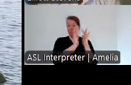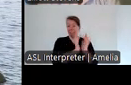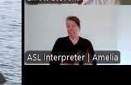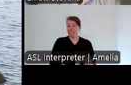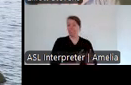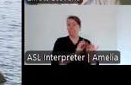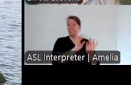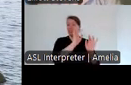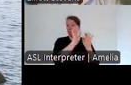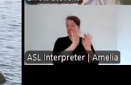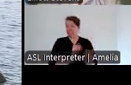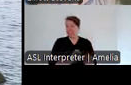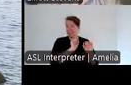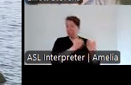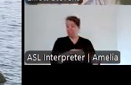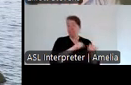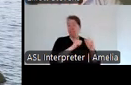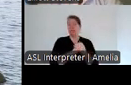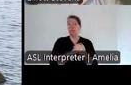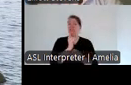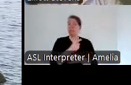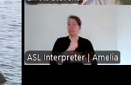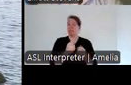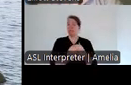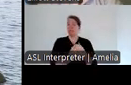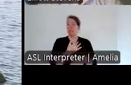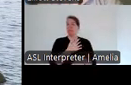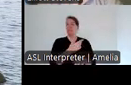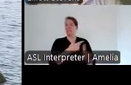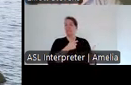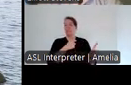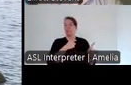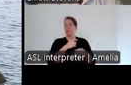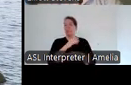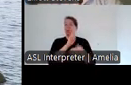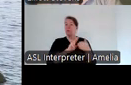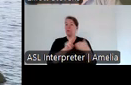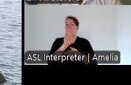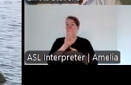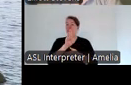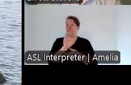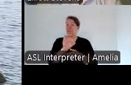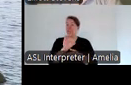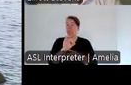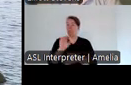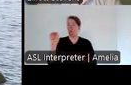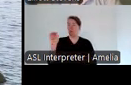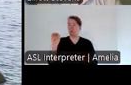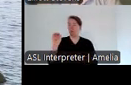Um, and this was inspired by the University of British Columbia's, um, OER Accessibility Toolkit.